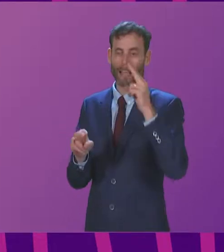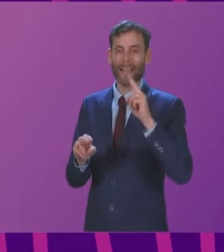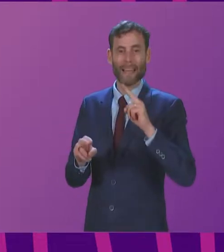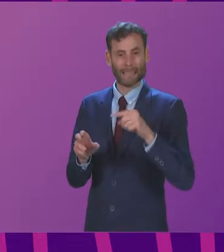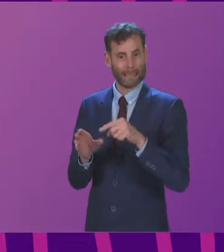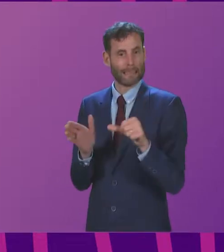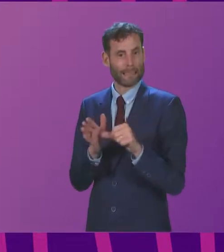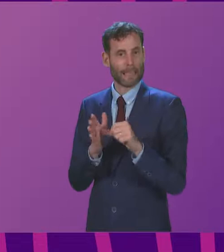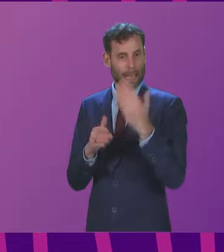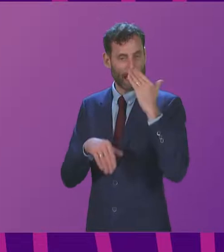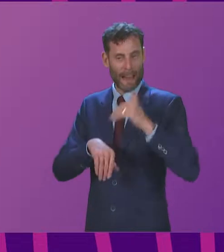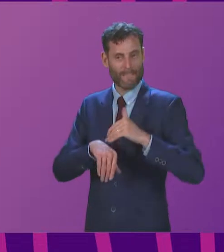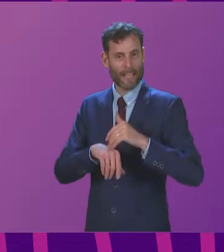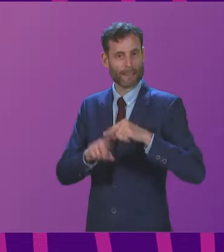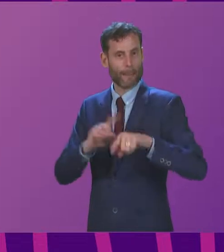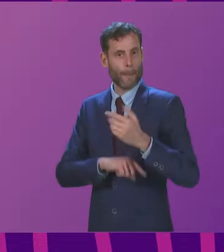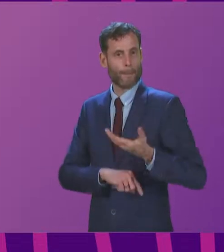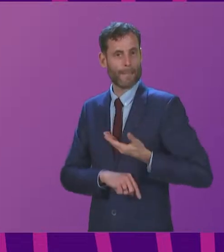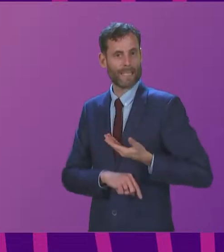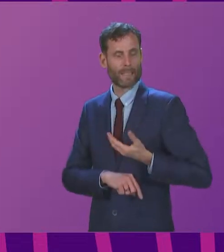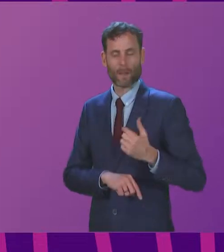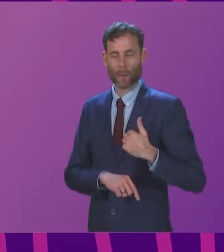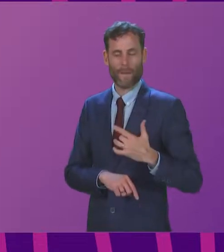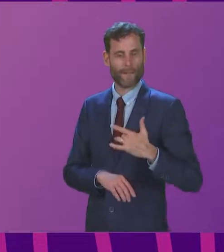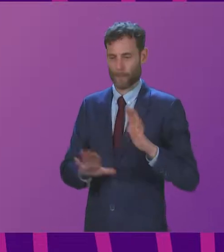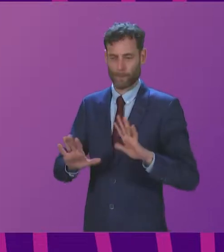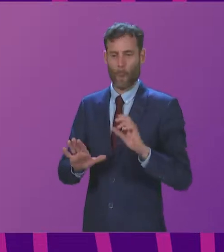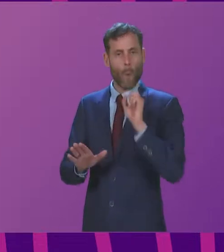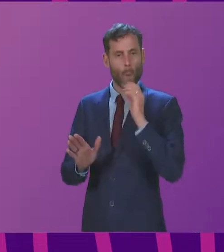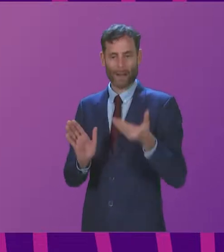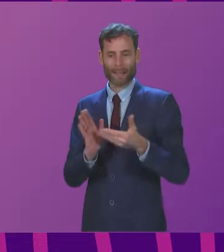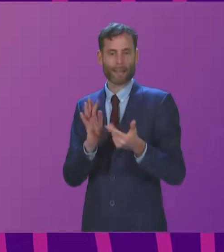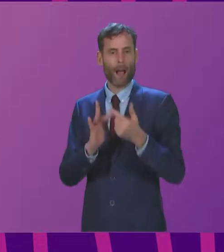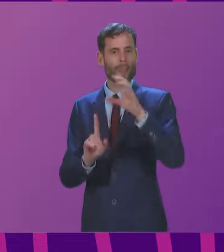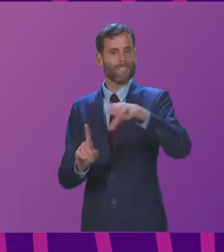at this stage, extension would not be proportionate. We were also mindful of the